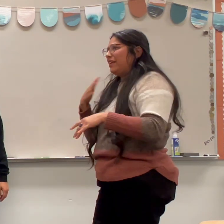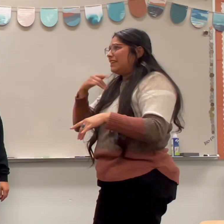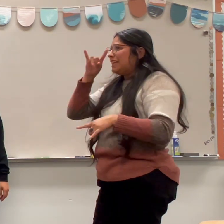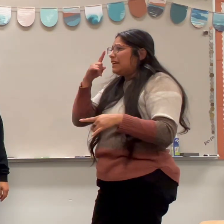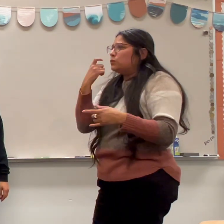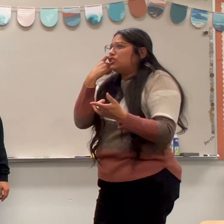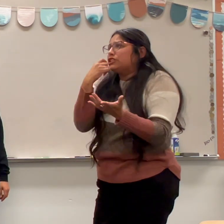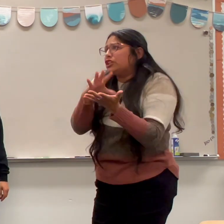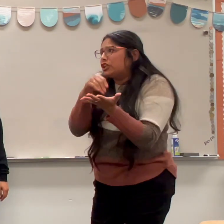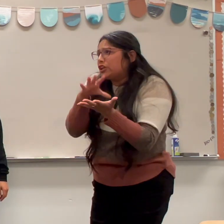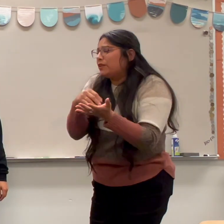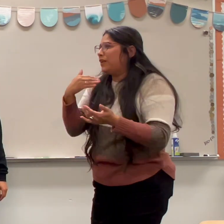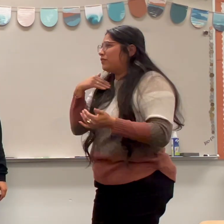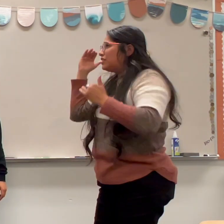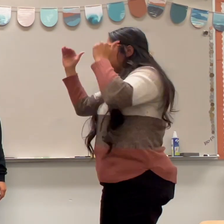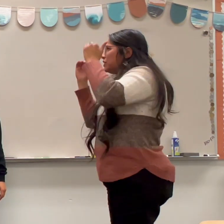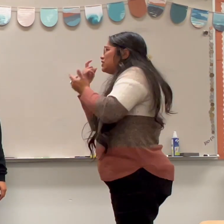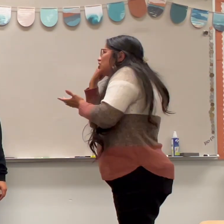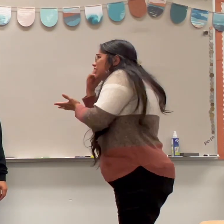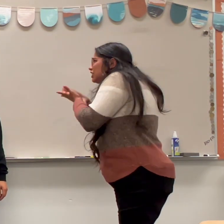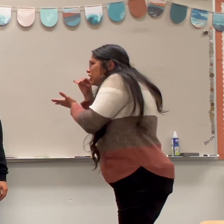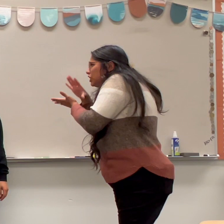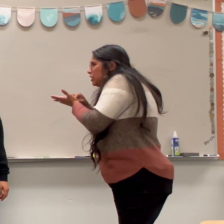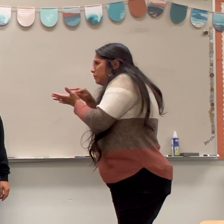the community there are different levels of sign like when I'm at school and I'm working